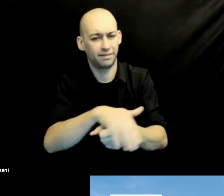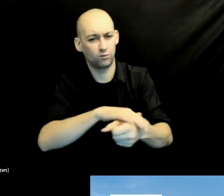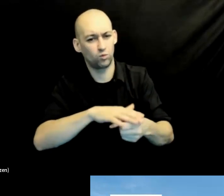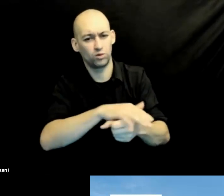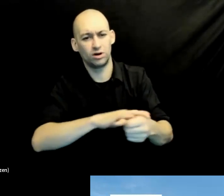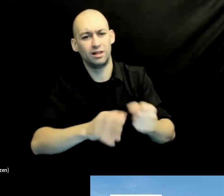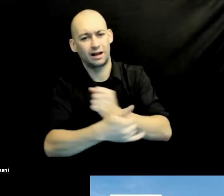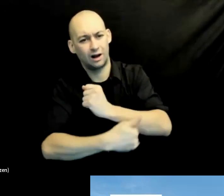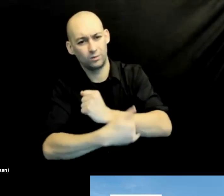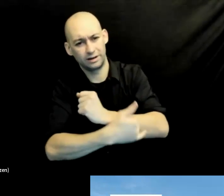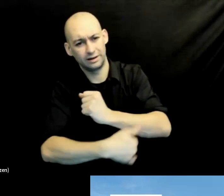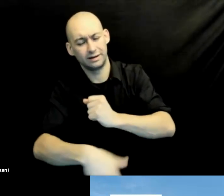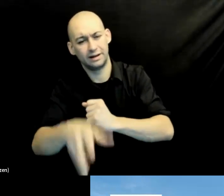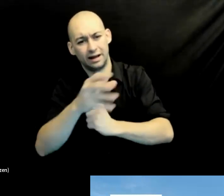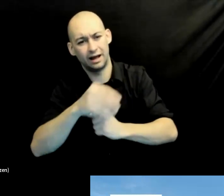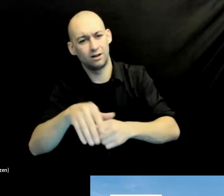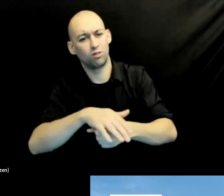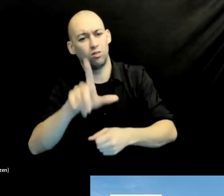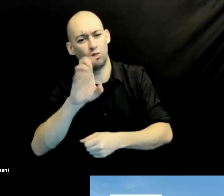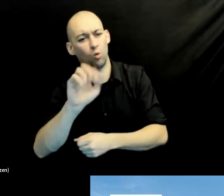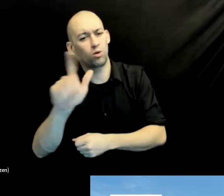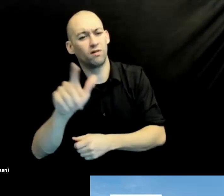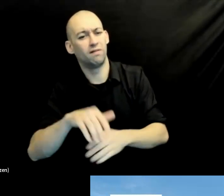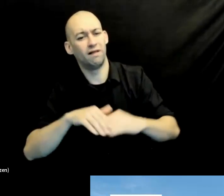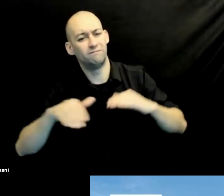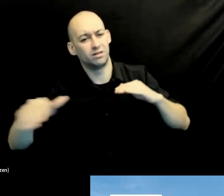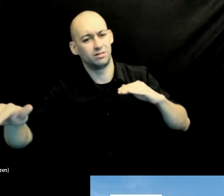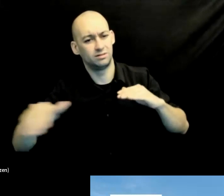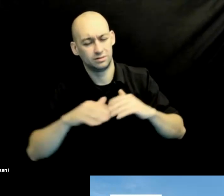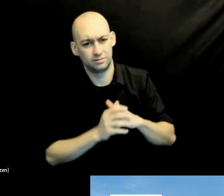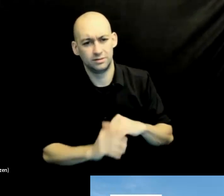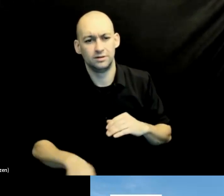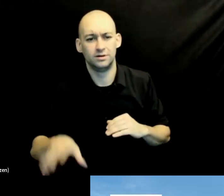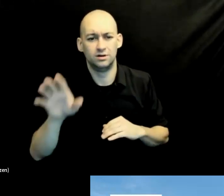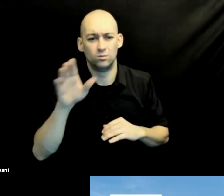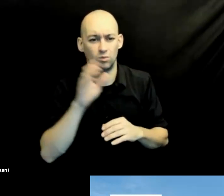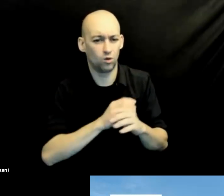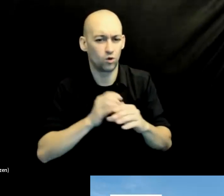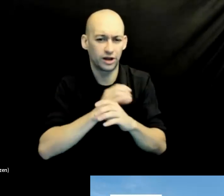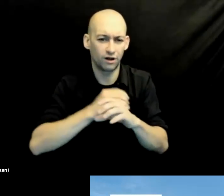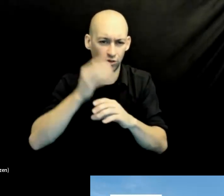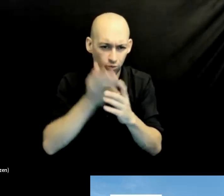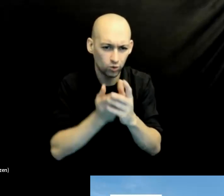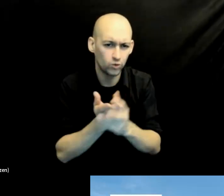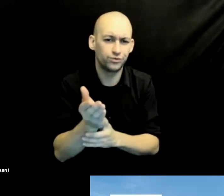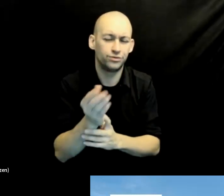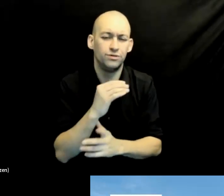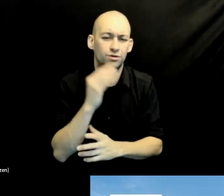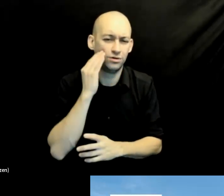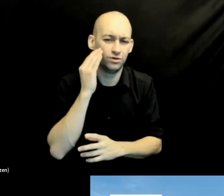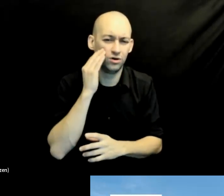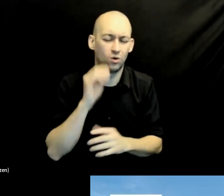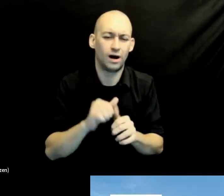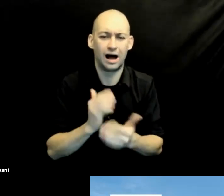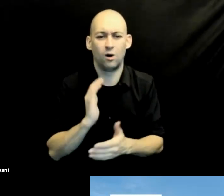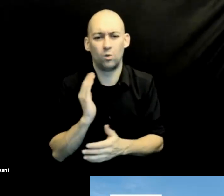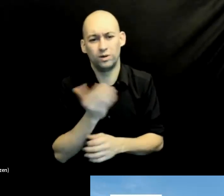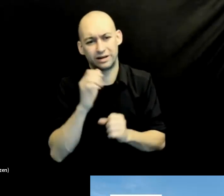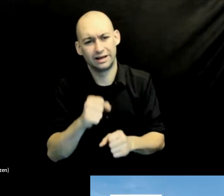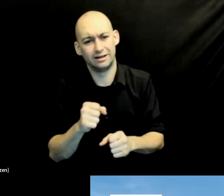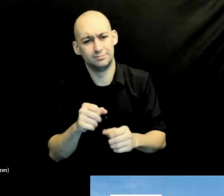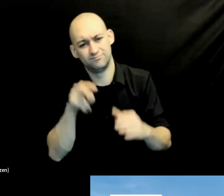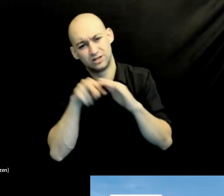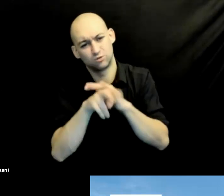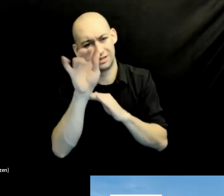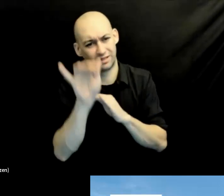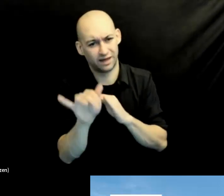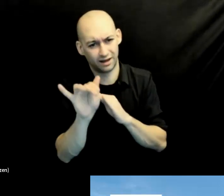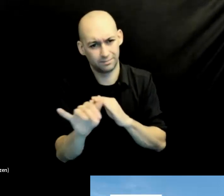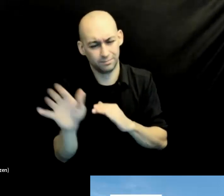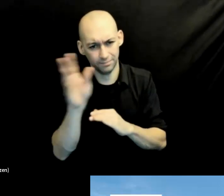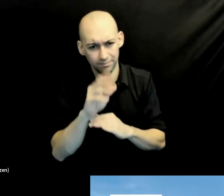even local level? We are looking through you know how we can visualize that, and I think you know,